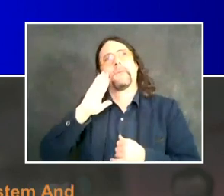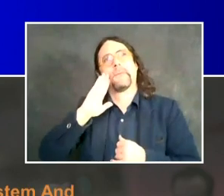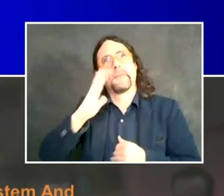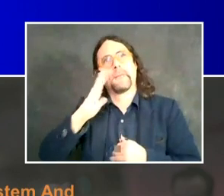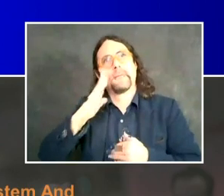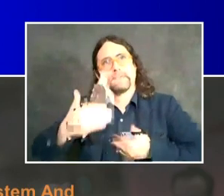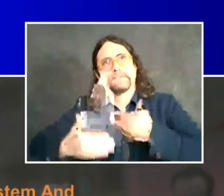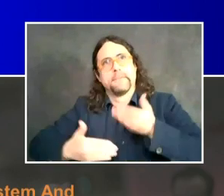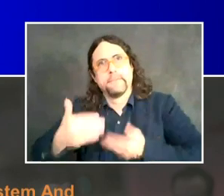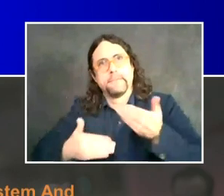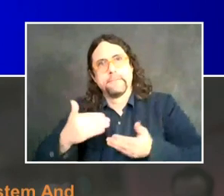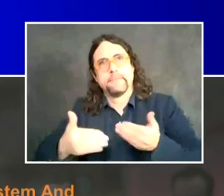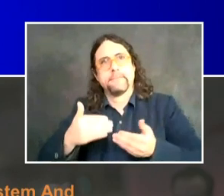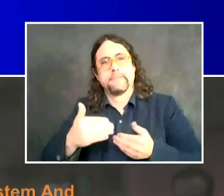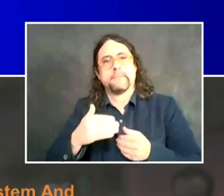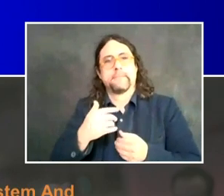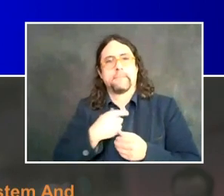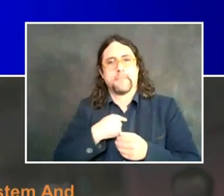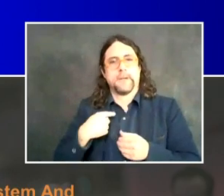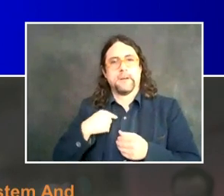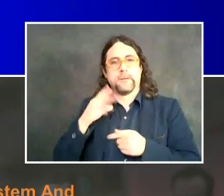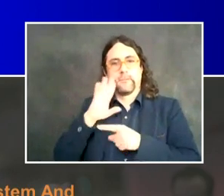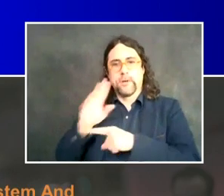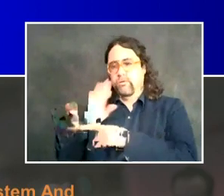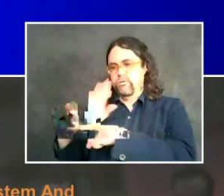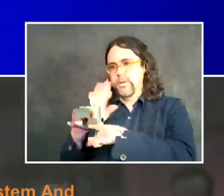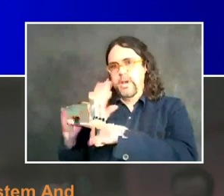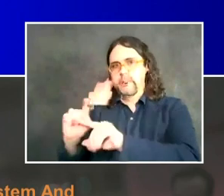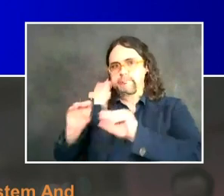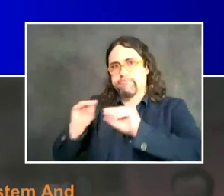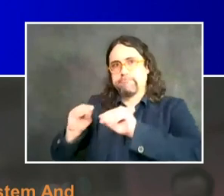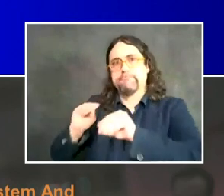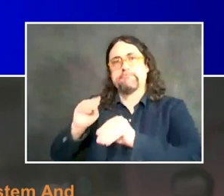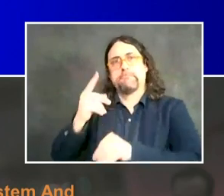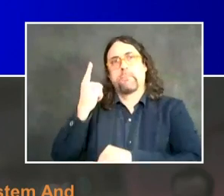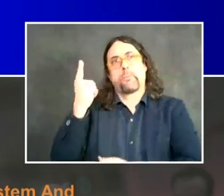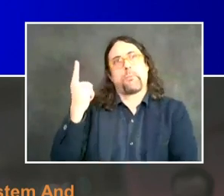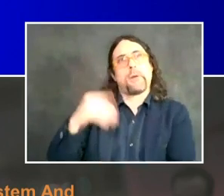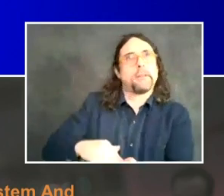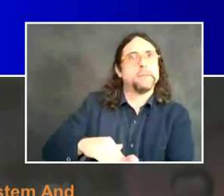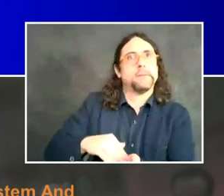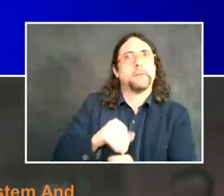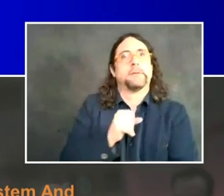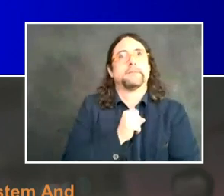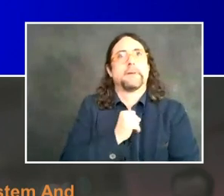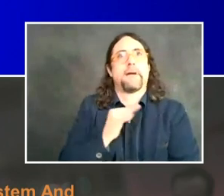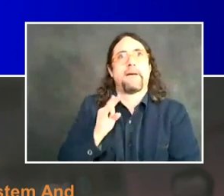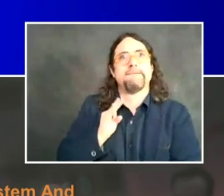THE DEPARTMENT OF DEFENSE WILL